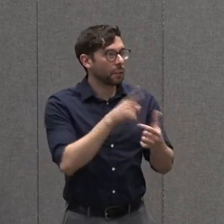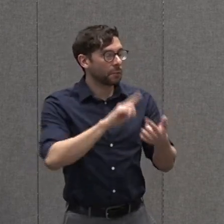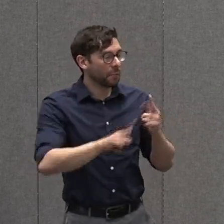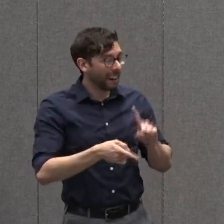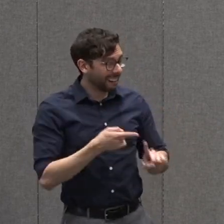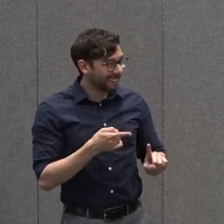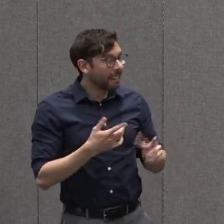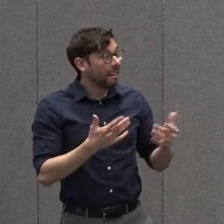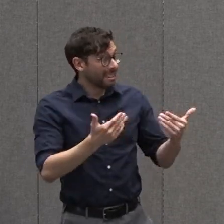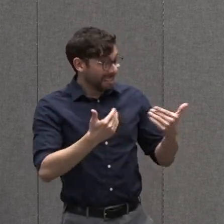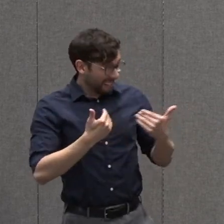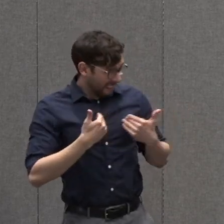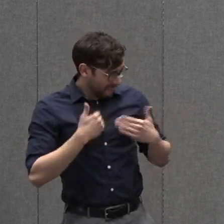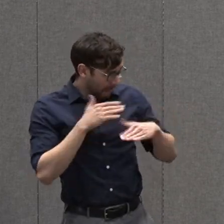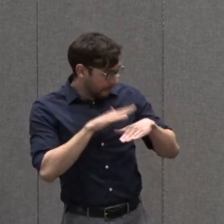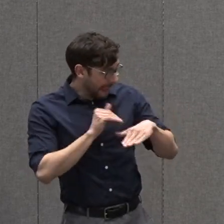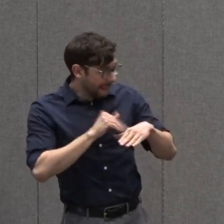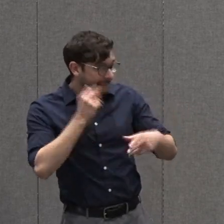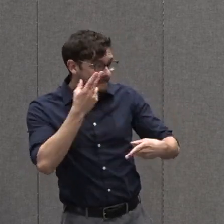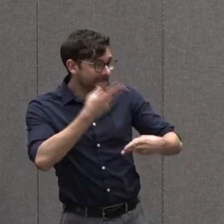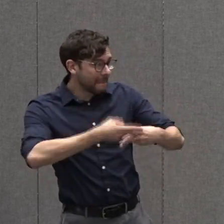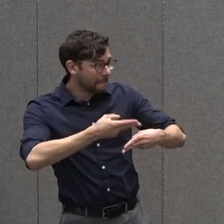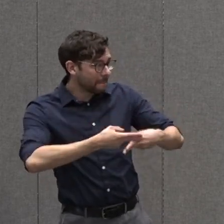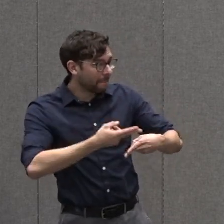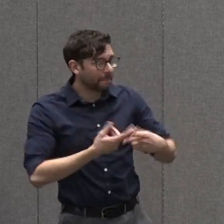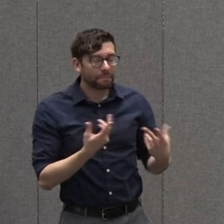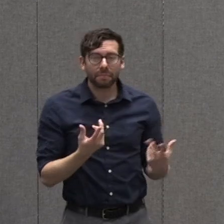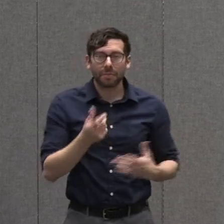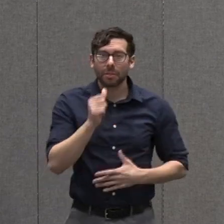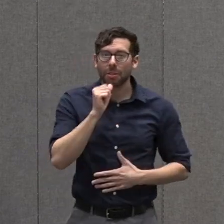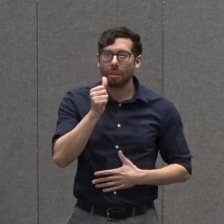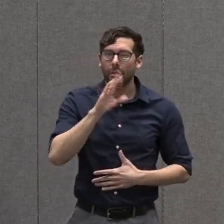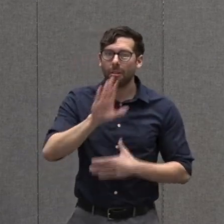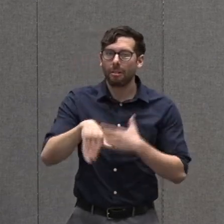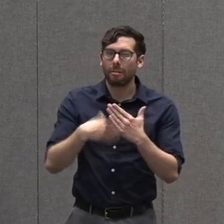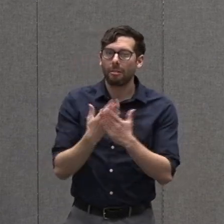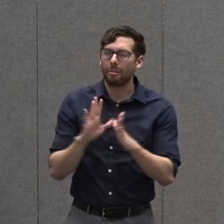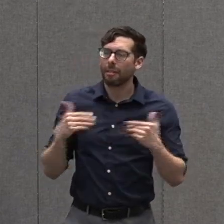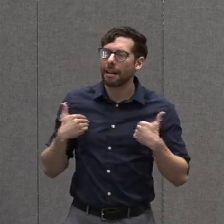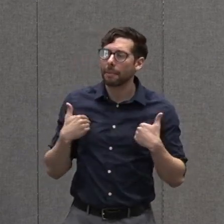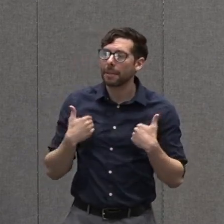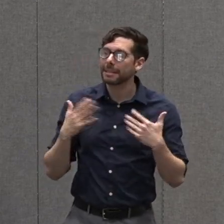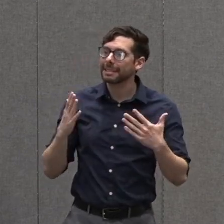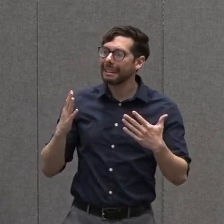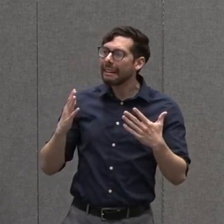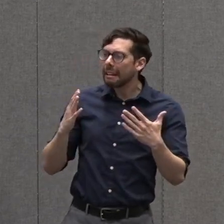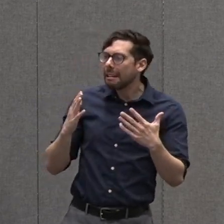for all of the animals at the museum. Good, okay. Well, I shouldn't say it that way because we have an adoption program,